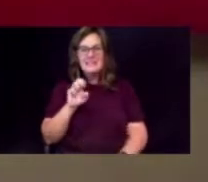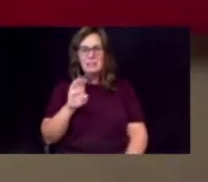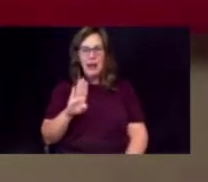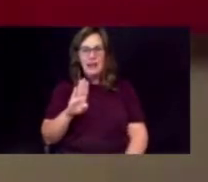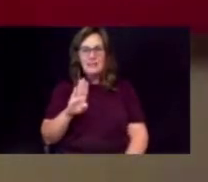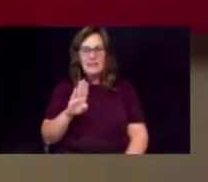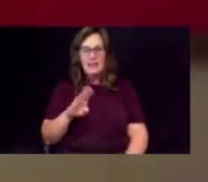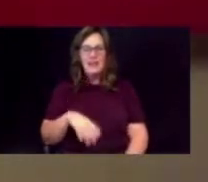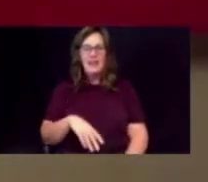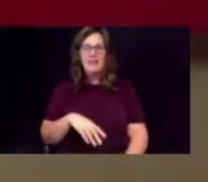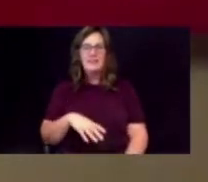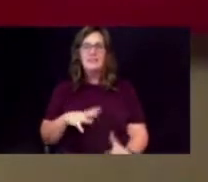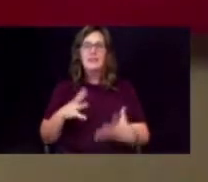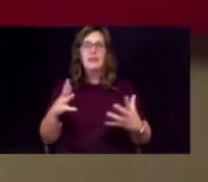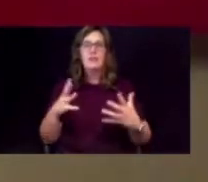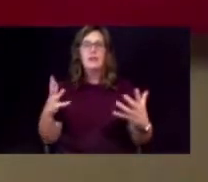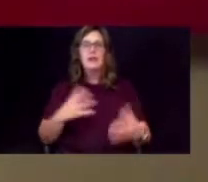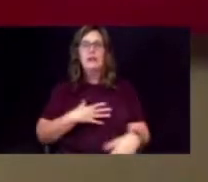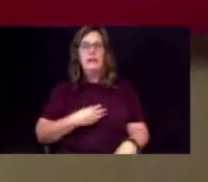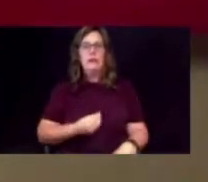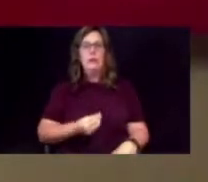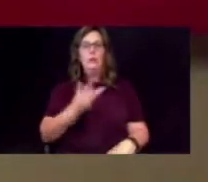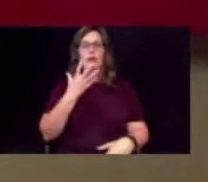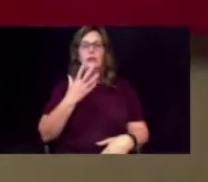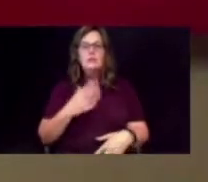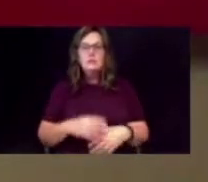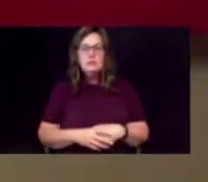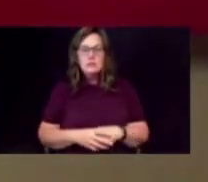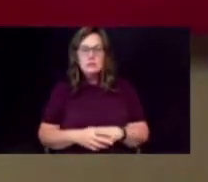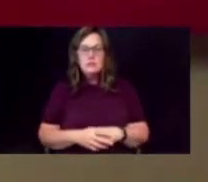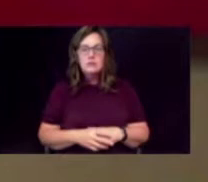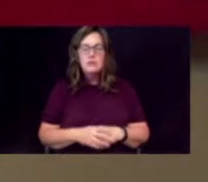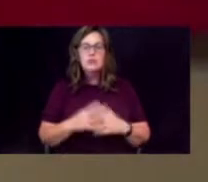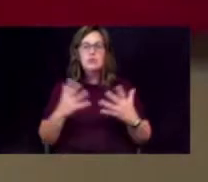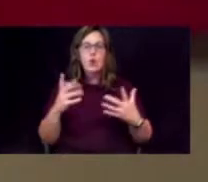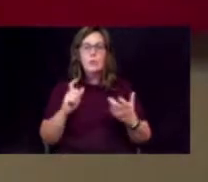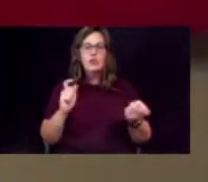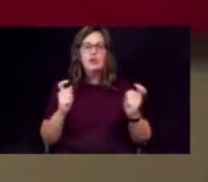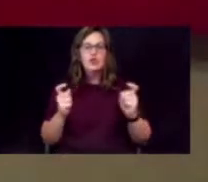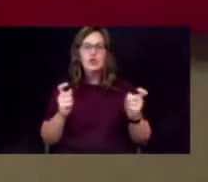white so it's somewhat shifting i wouldn't say that it's going to be the speaking of diversity